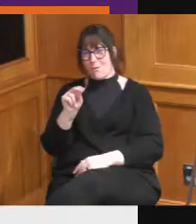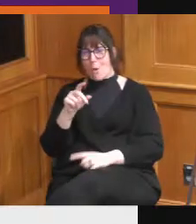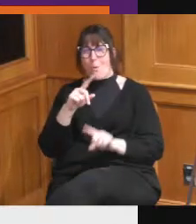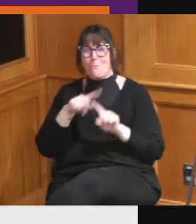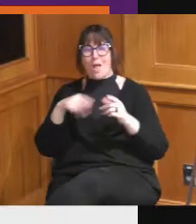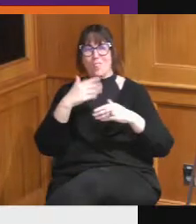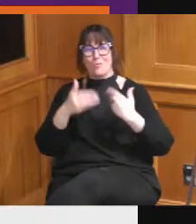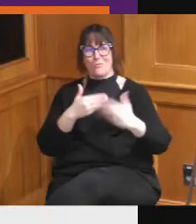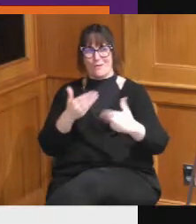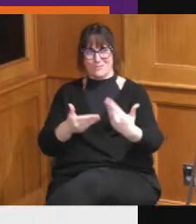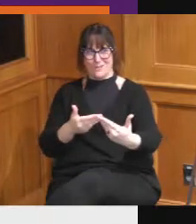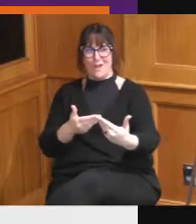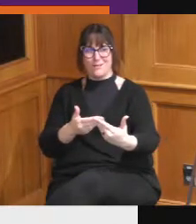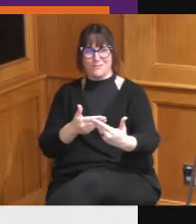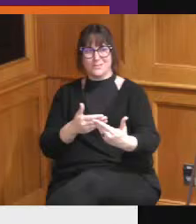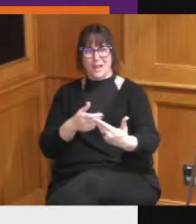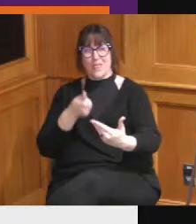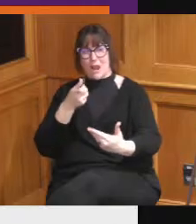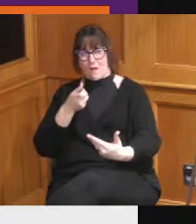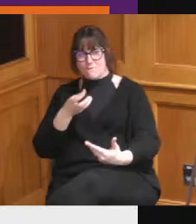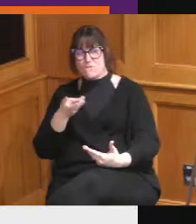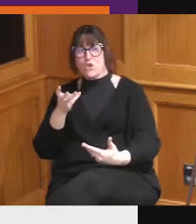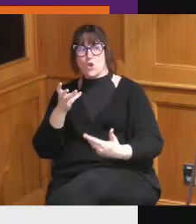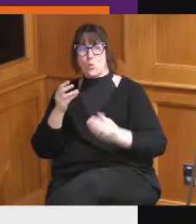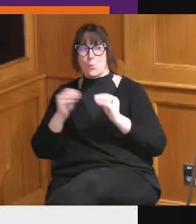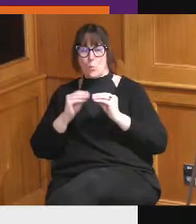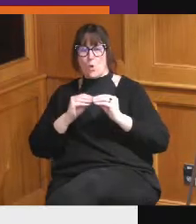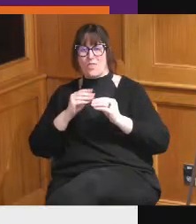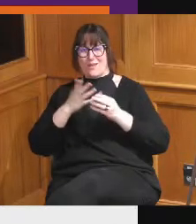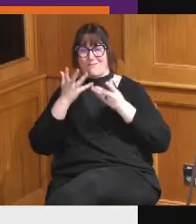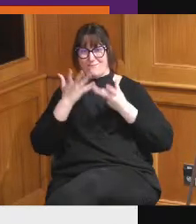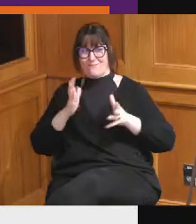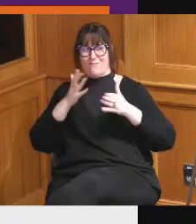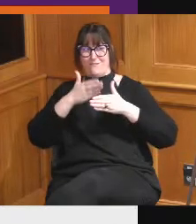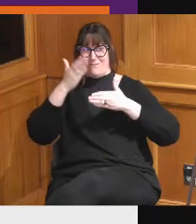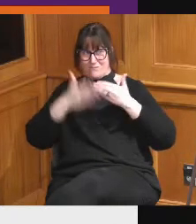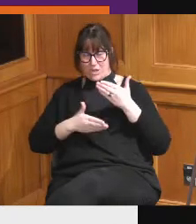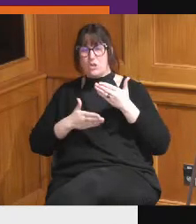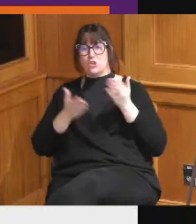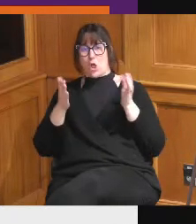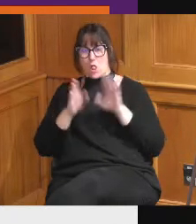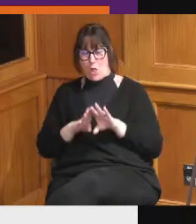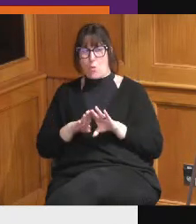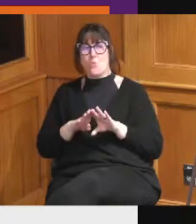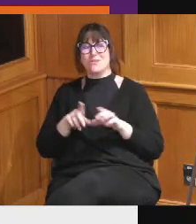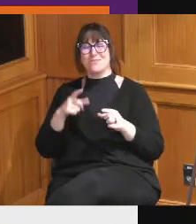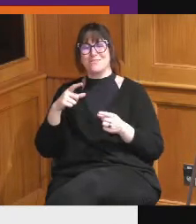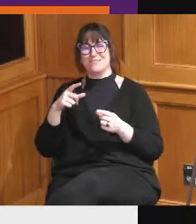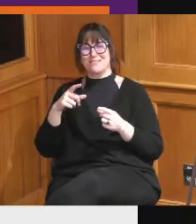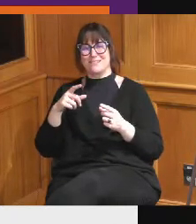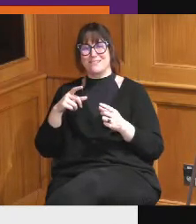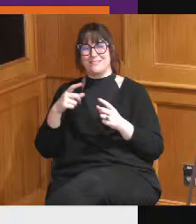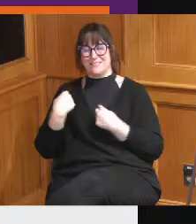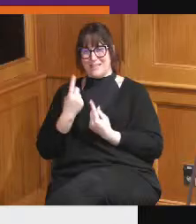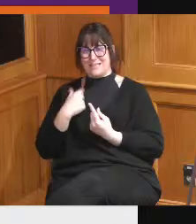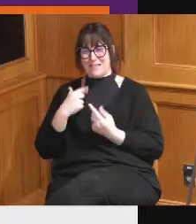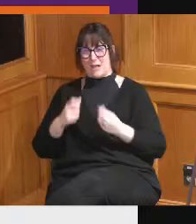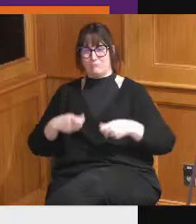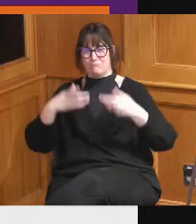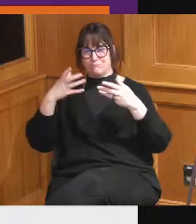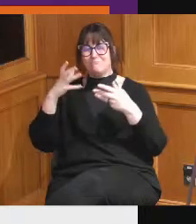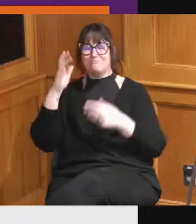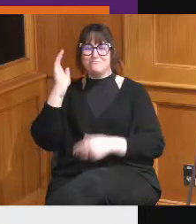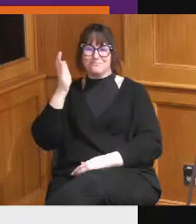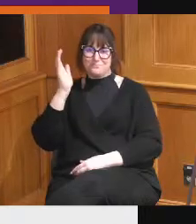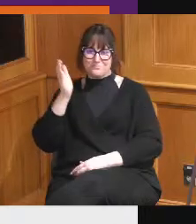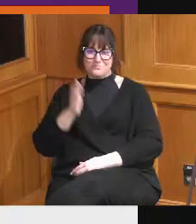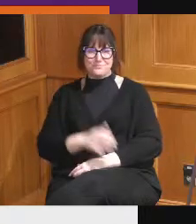there's a couple more that have closed since I put these numbers together just some stats